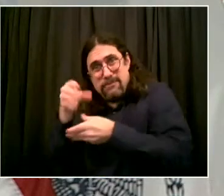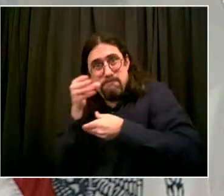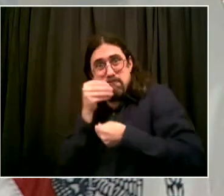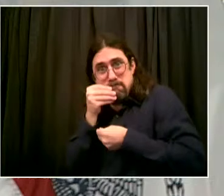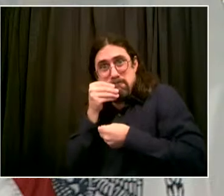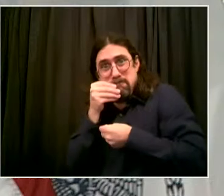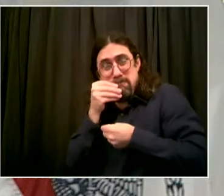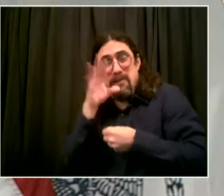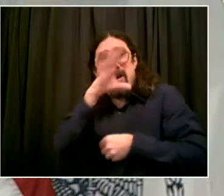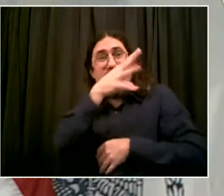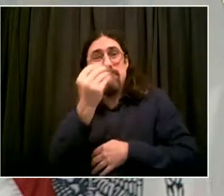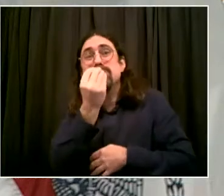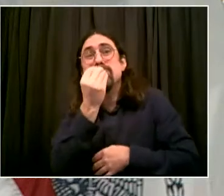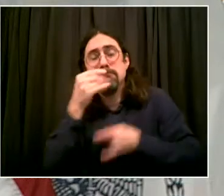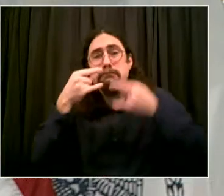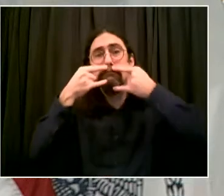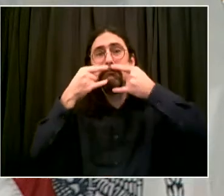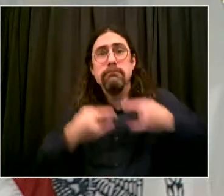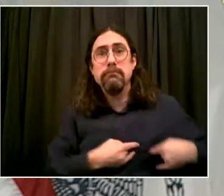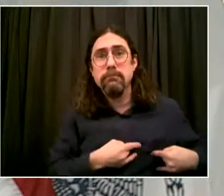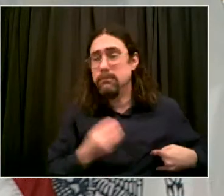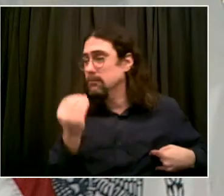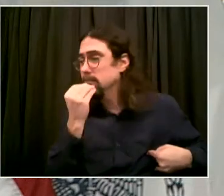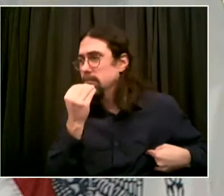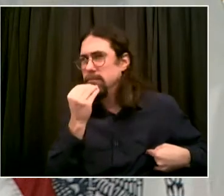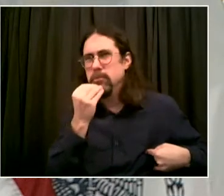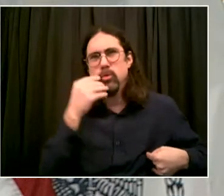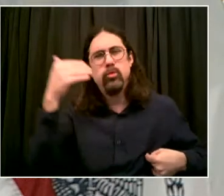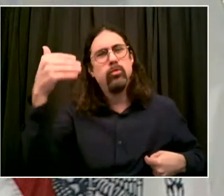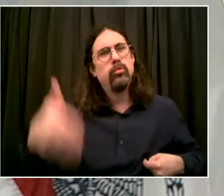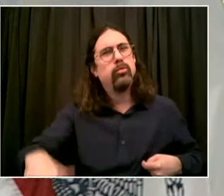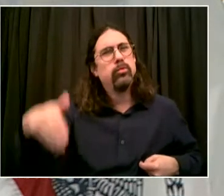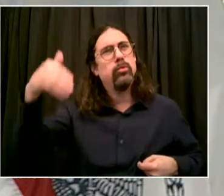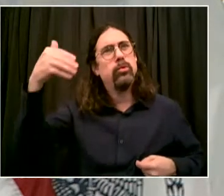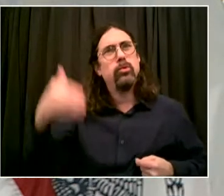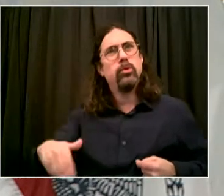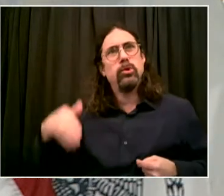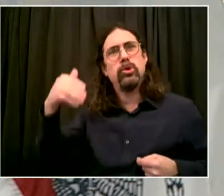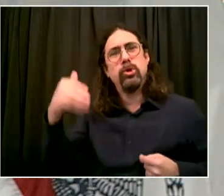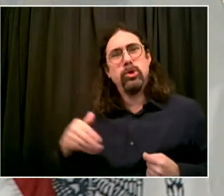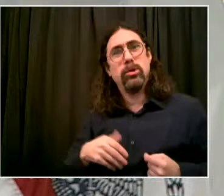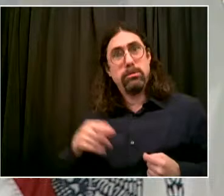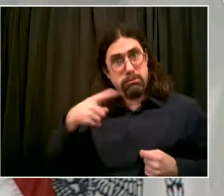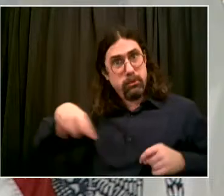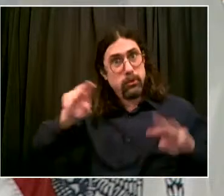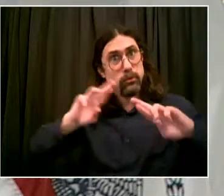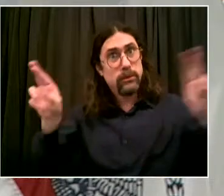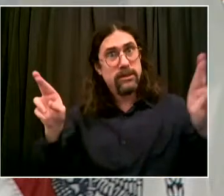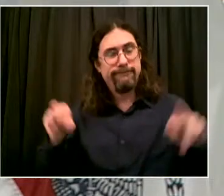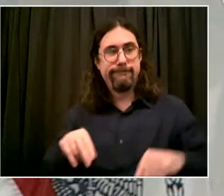GREAT TIME TO DO IT BUT OBVIOUSLY WE ARE NOT SEEING G THAT YET. AND WE'RE E WORRIED ABOUT THESE NEW VAAARINTS SSO THAT'S WHAT IS ON MY MIND.